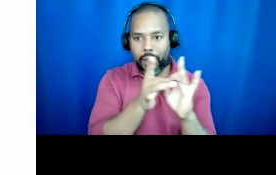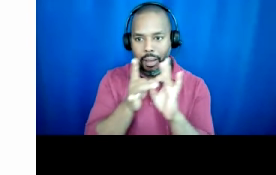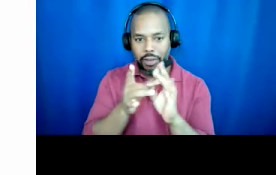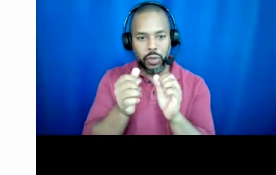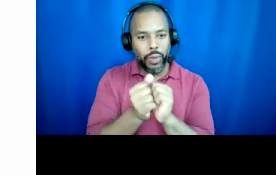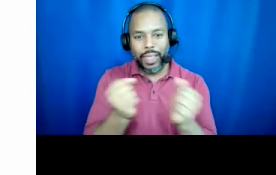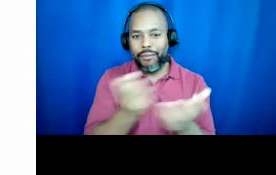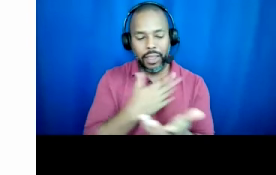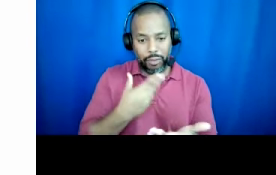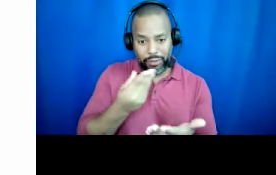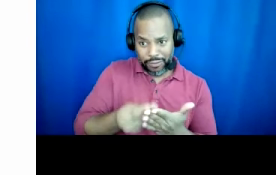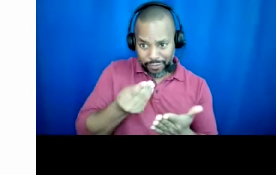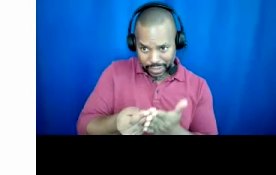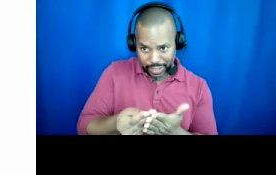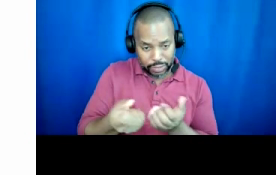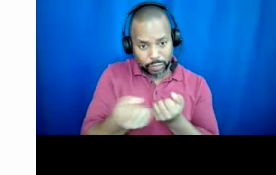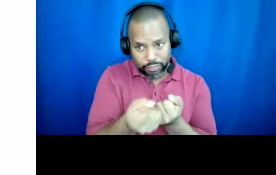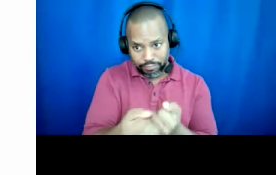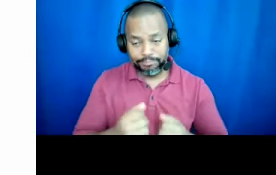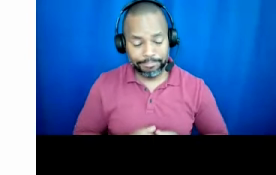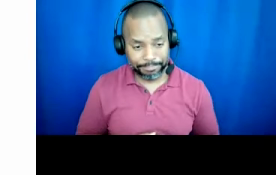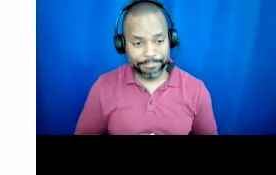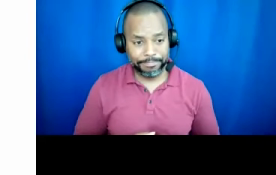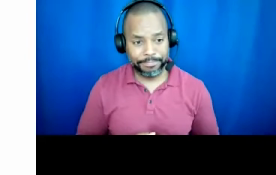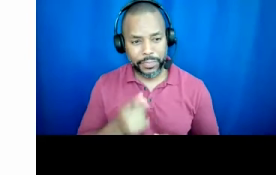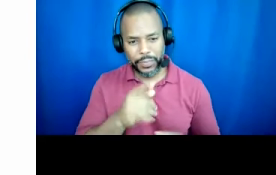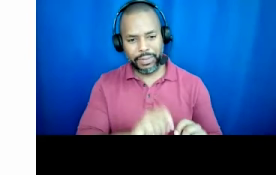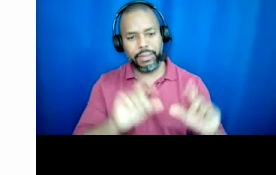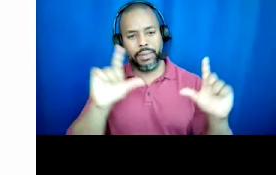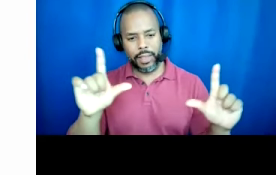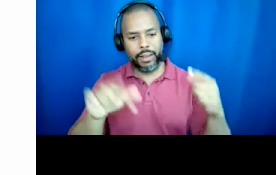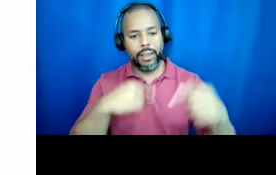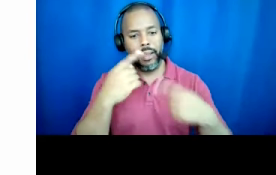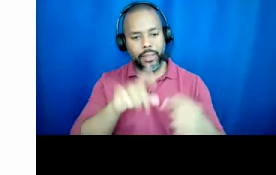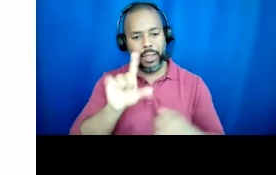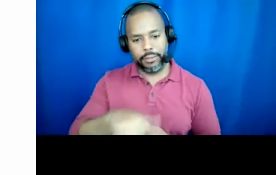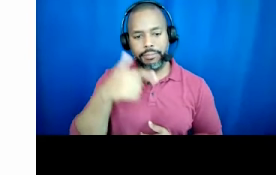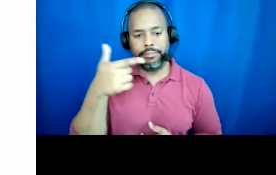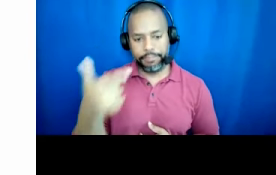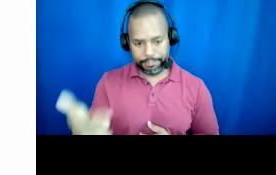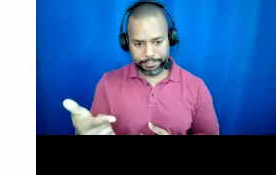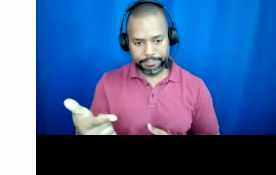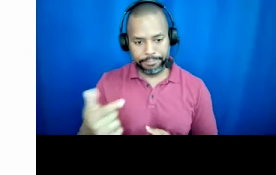So this slide and then I'm going to kind of, turn it over to Kherstin after this to whittle it down a little bit